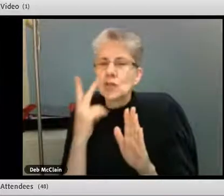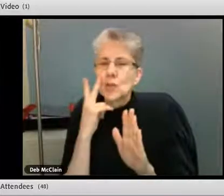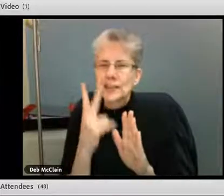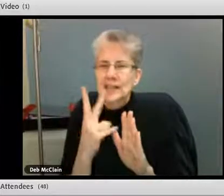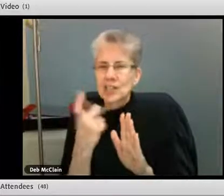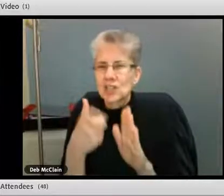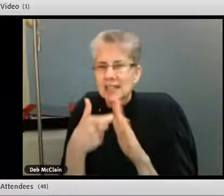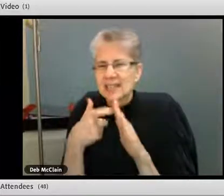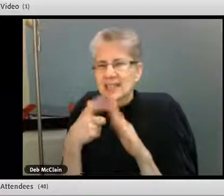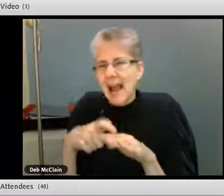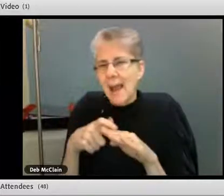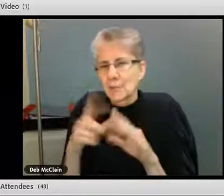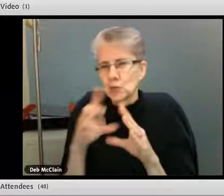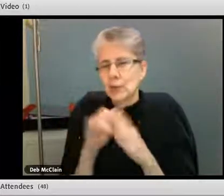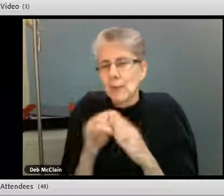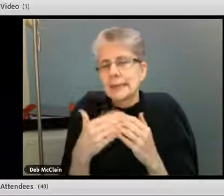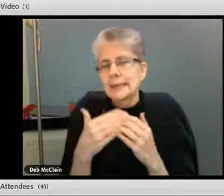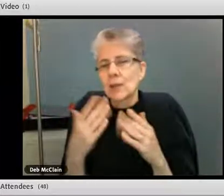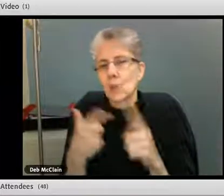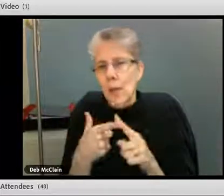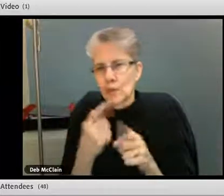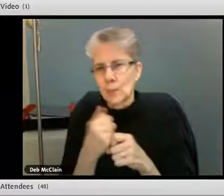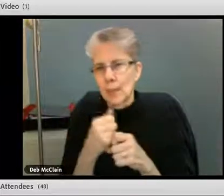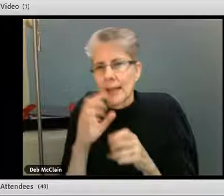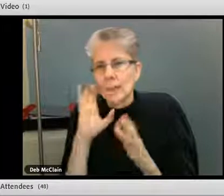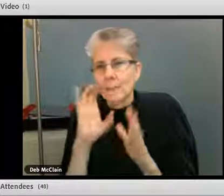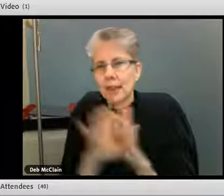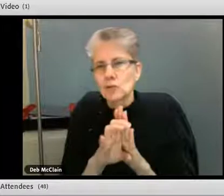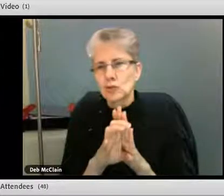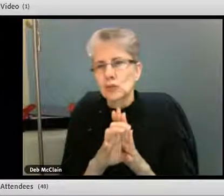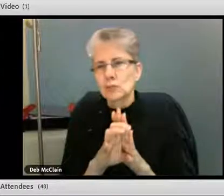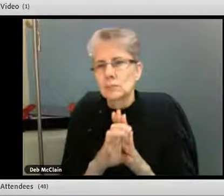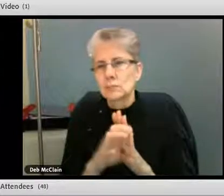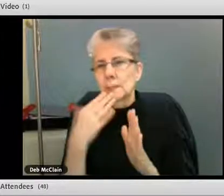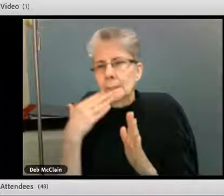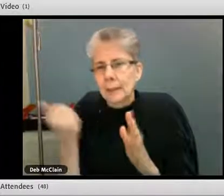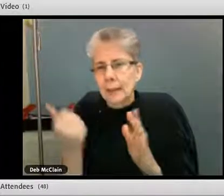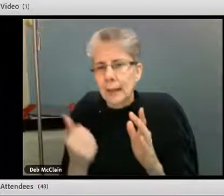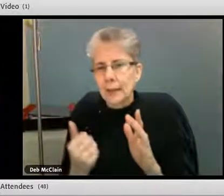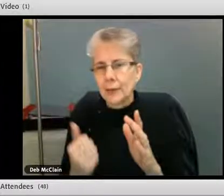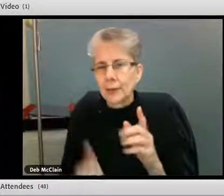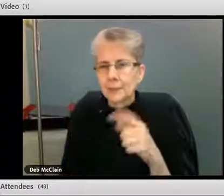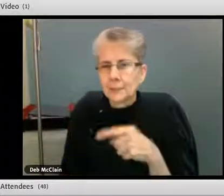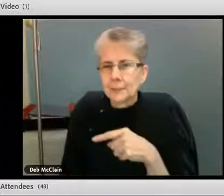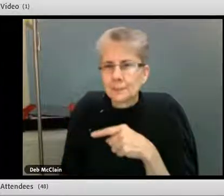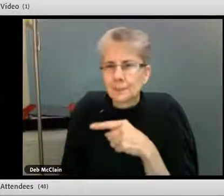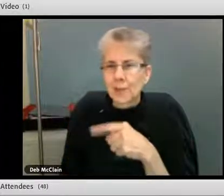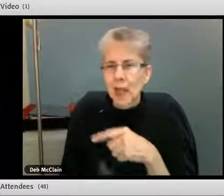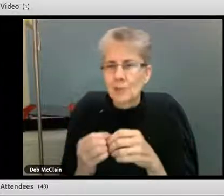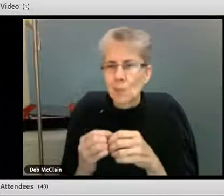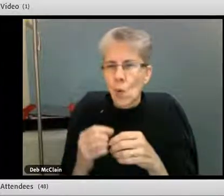to make the picture look a little more seamless. If I was more detail-oriented doing this, it would look a lot better.